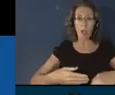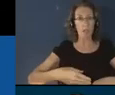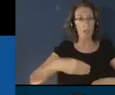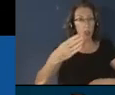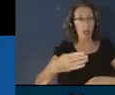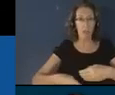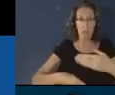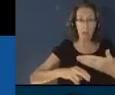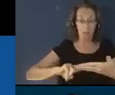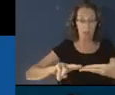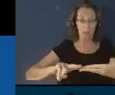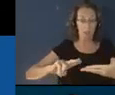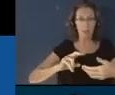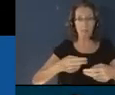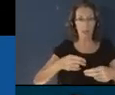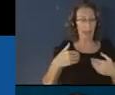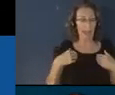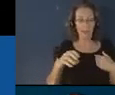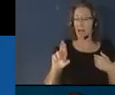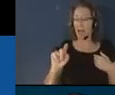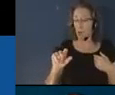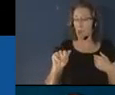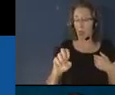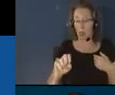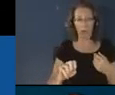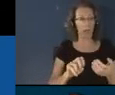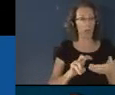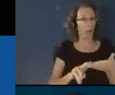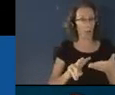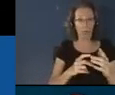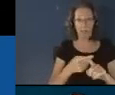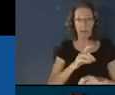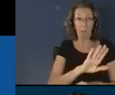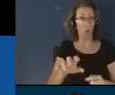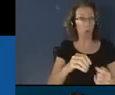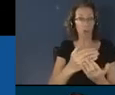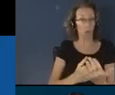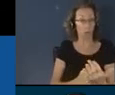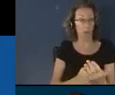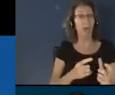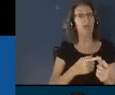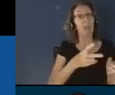have an outline, and just read directly right off the script, then you can upload it. You're not